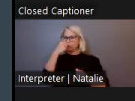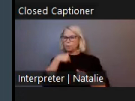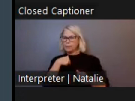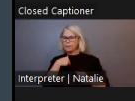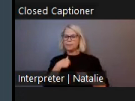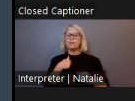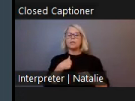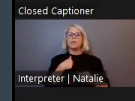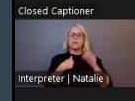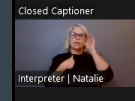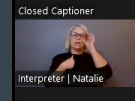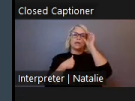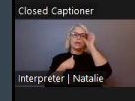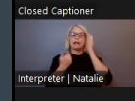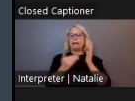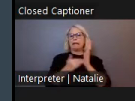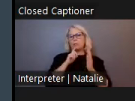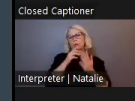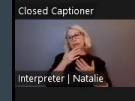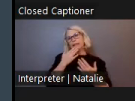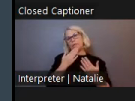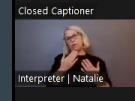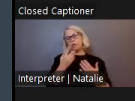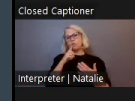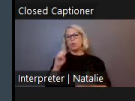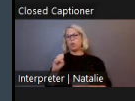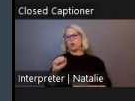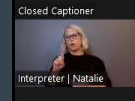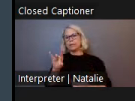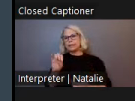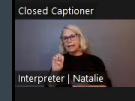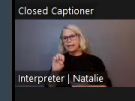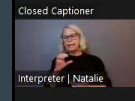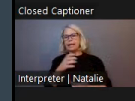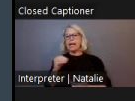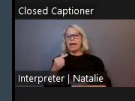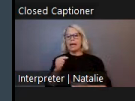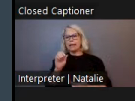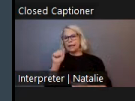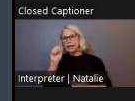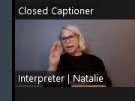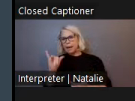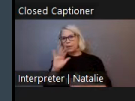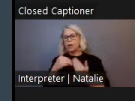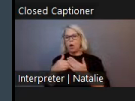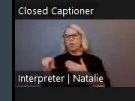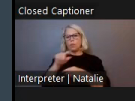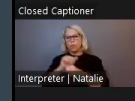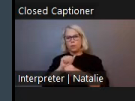Again, I am really thankful for Sadie and Gabby and all the work the team has been doing